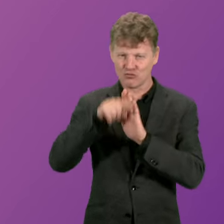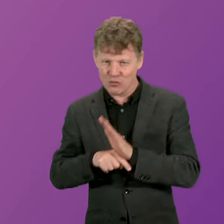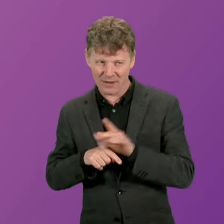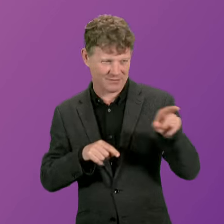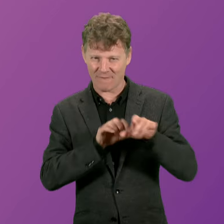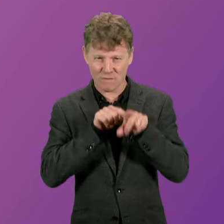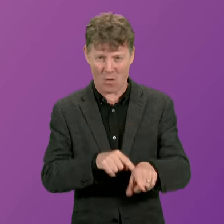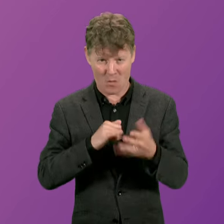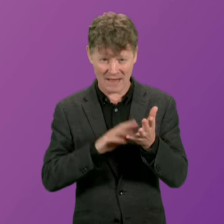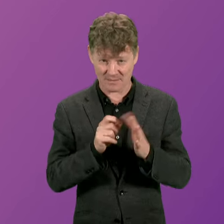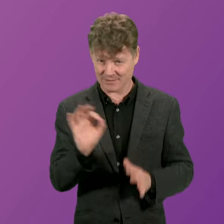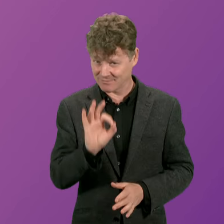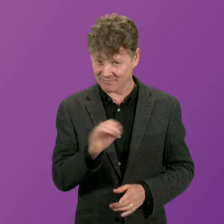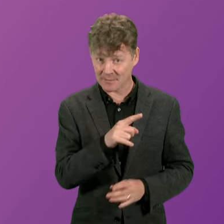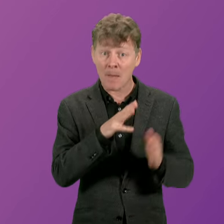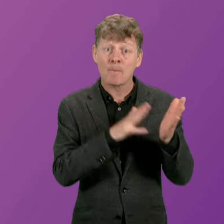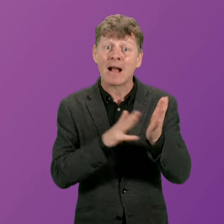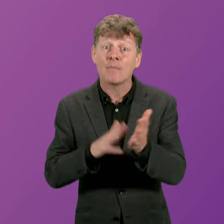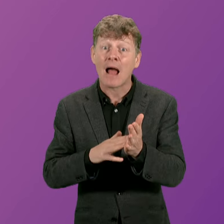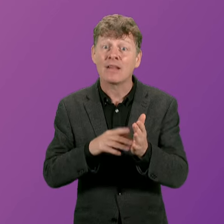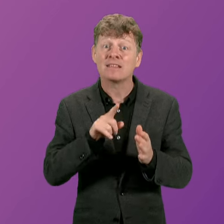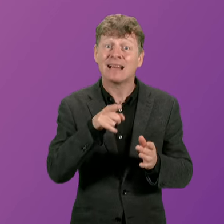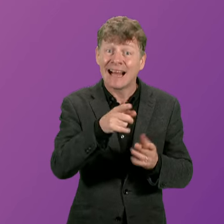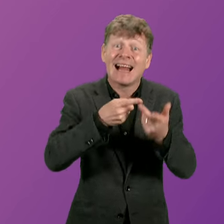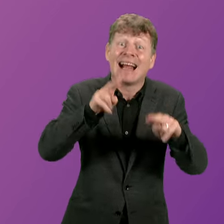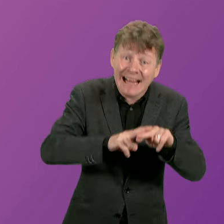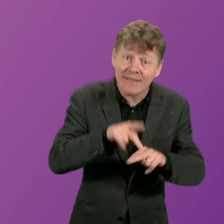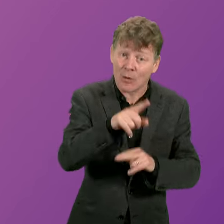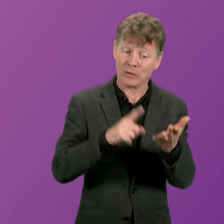If Michael Matheson were a Labour MSP, I guarantee that that would not be John Swinney’s response. If Michael Matheson were a Conservative MSP, I guarantee that that would not be John